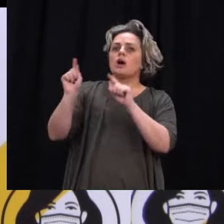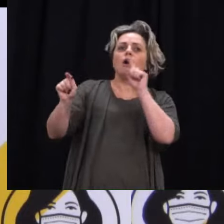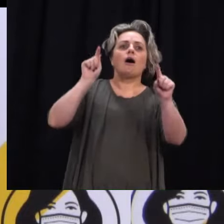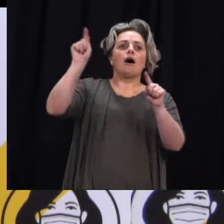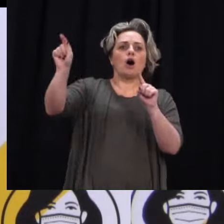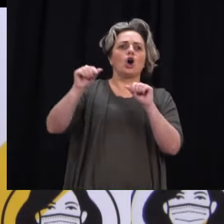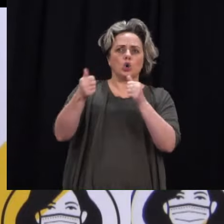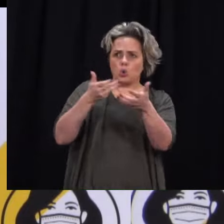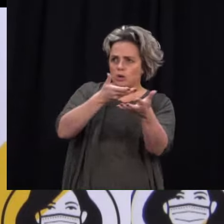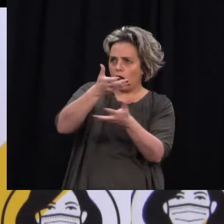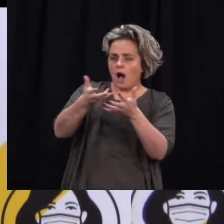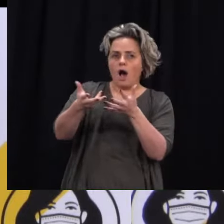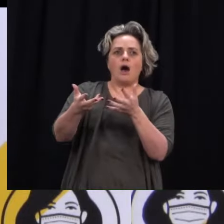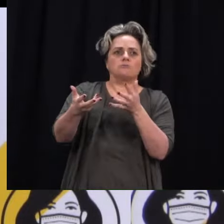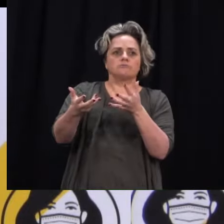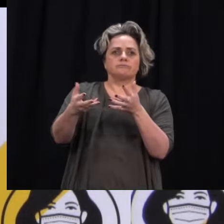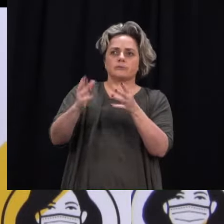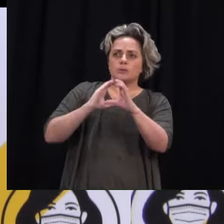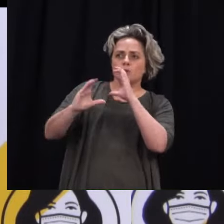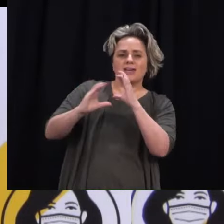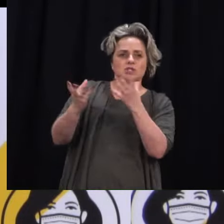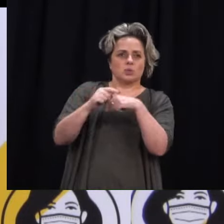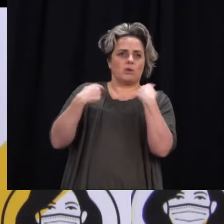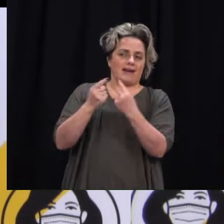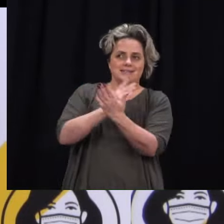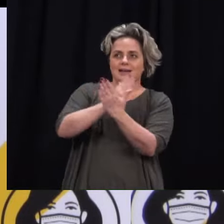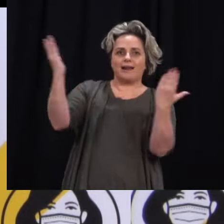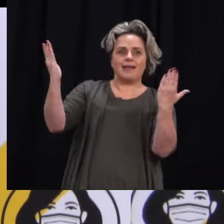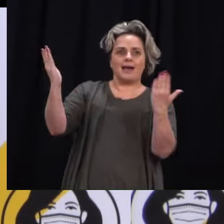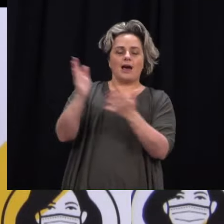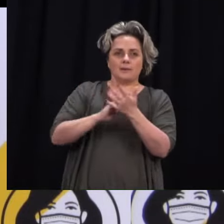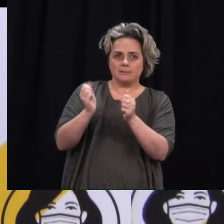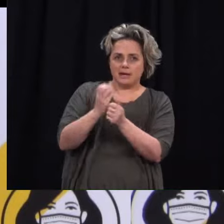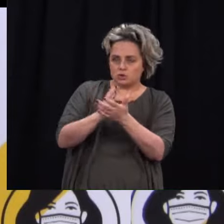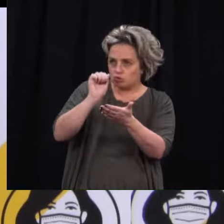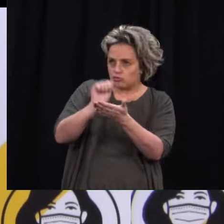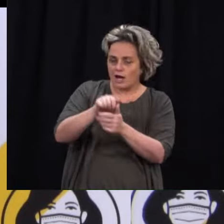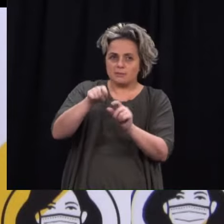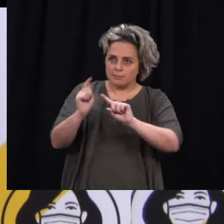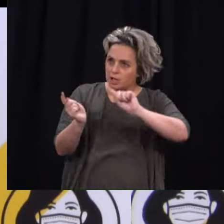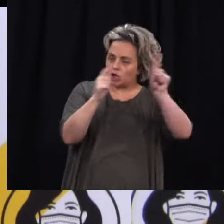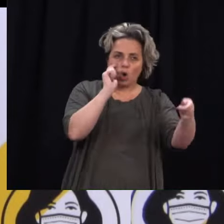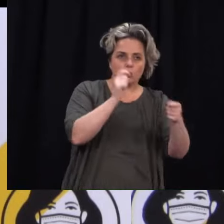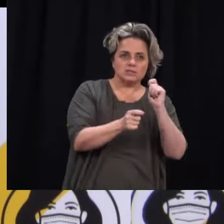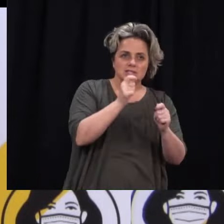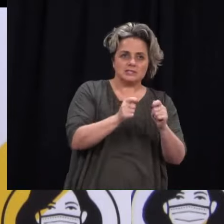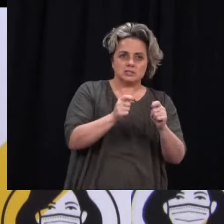have seen great engagement with all those churches to actually